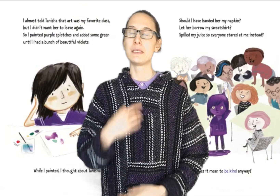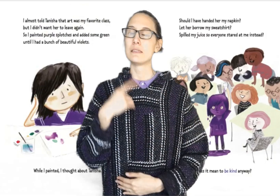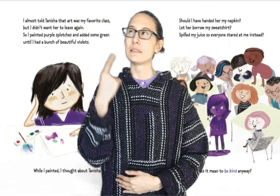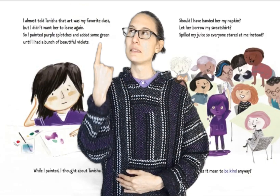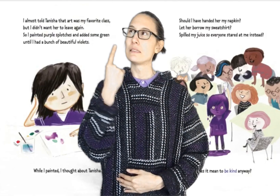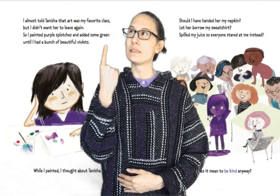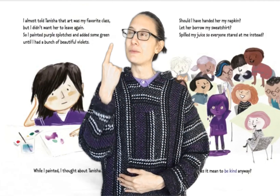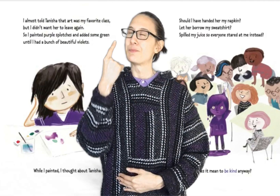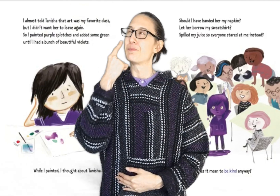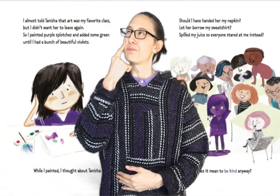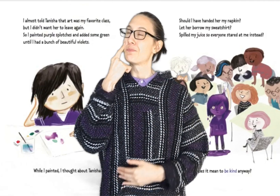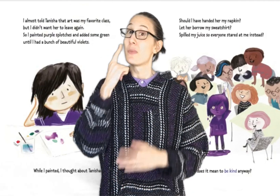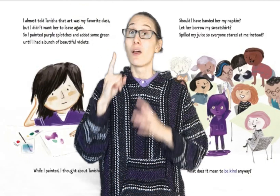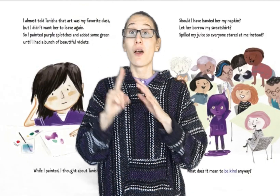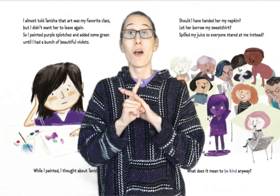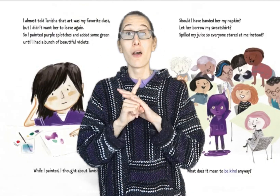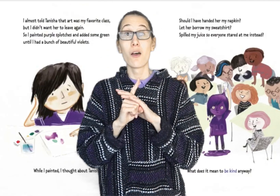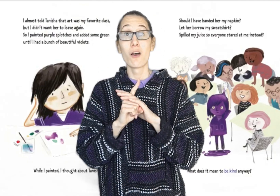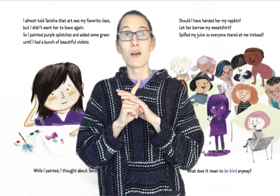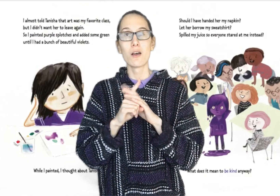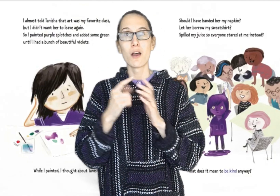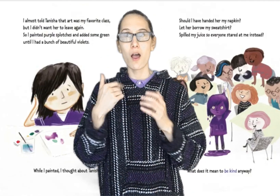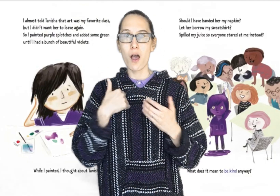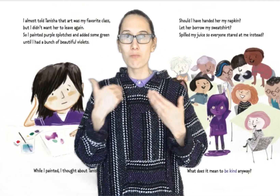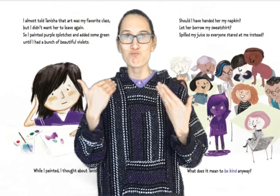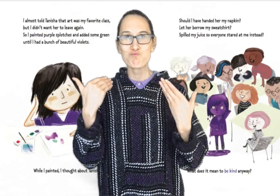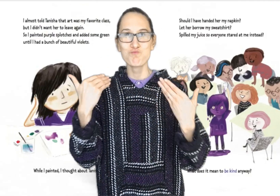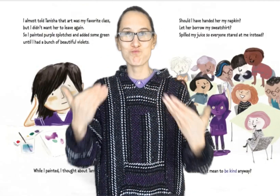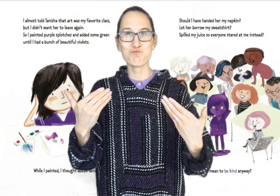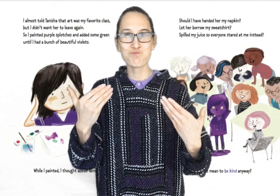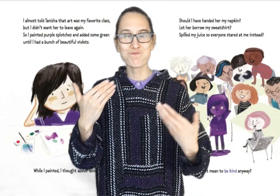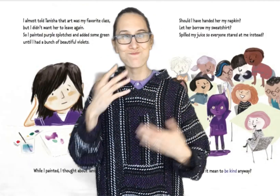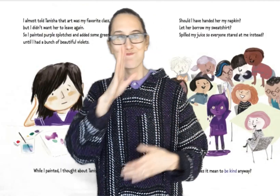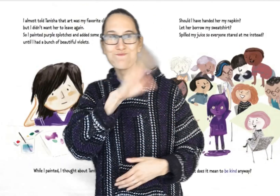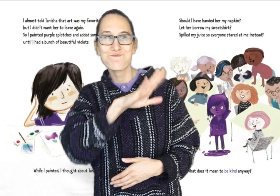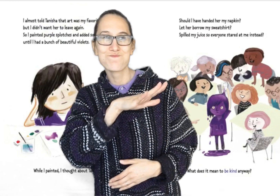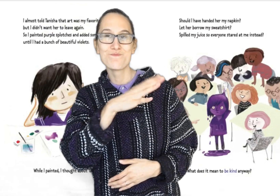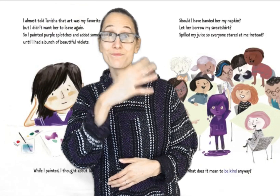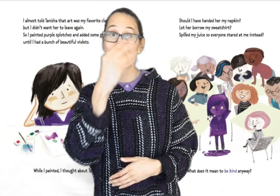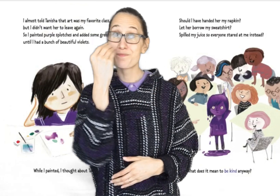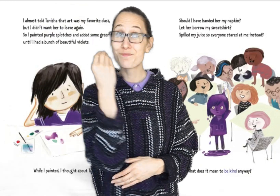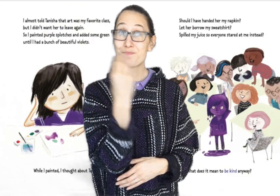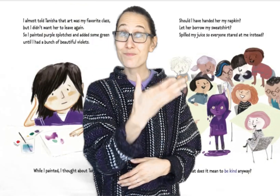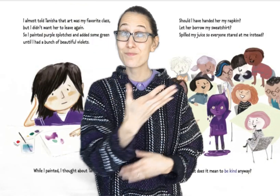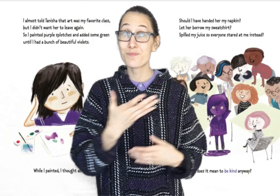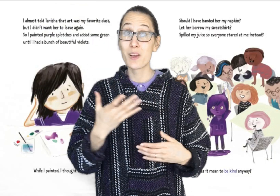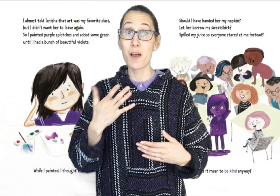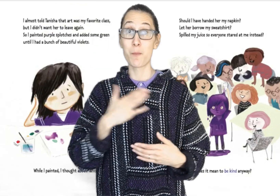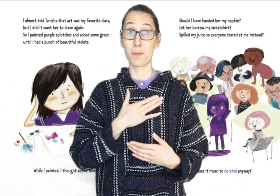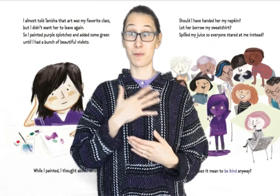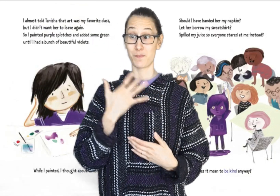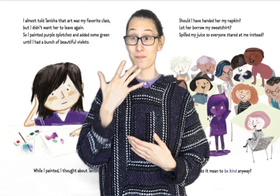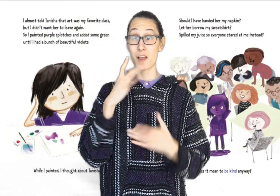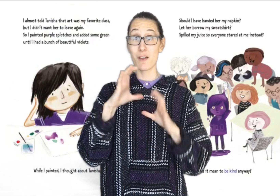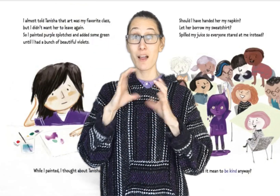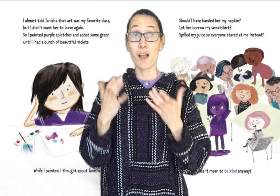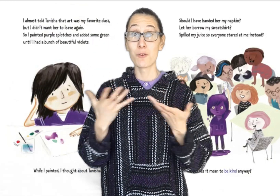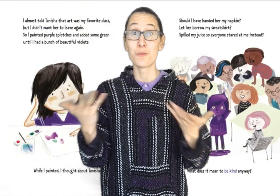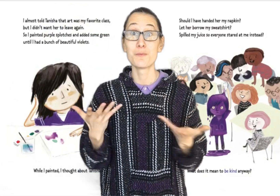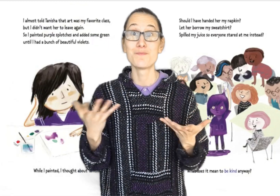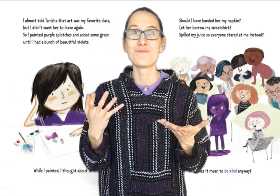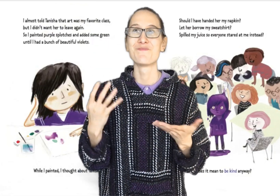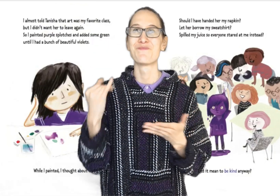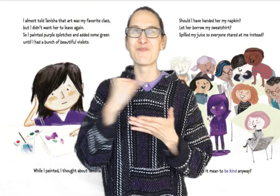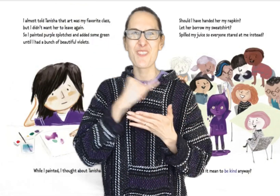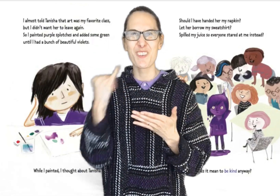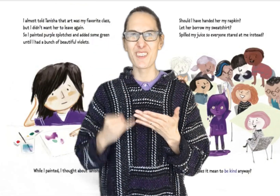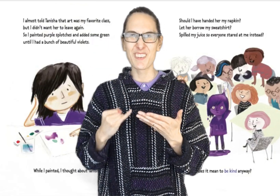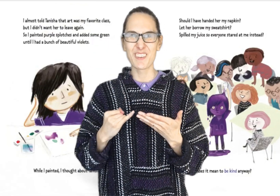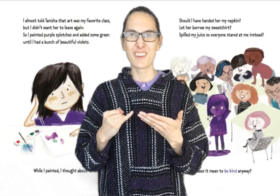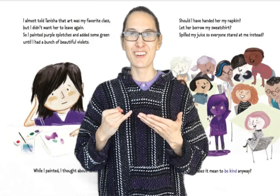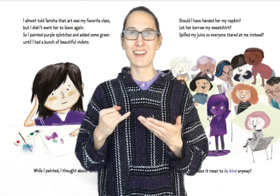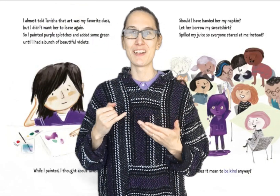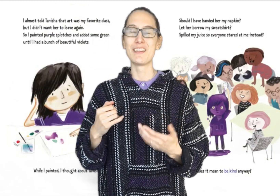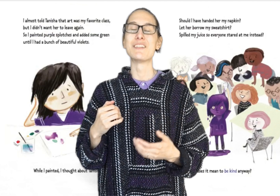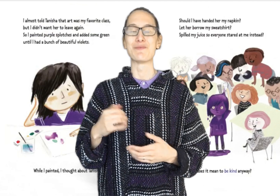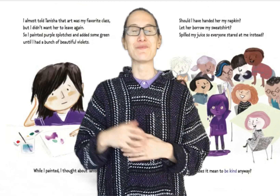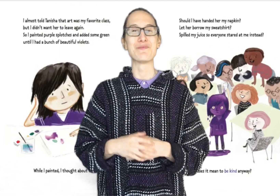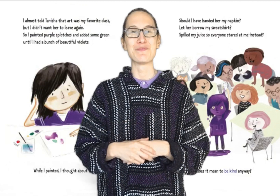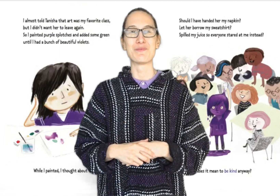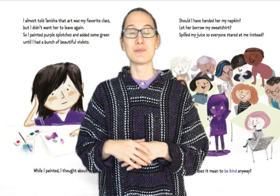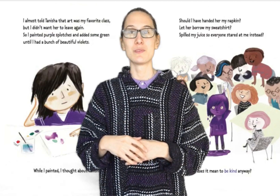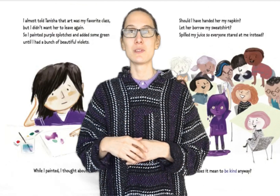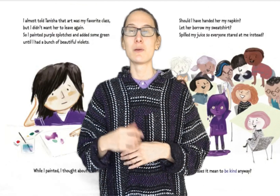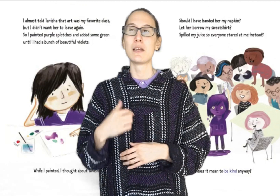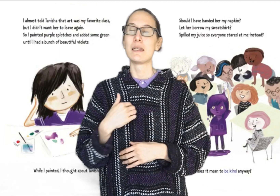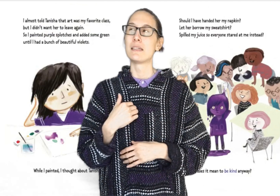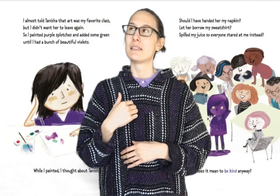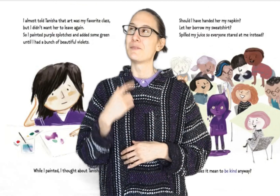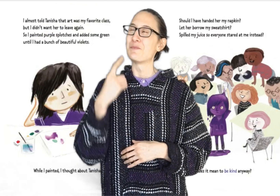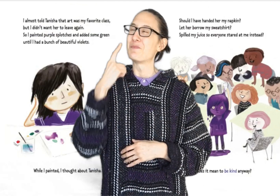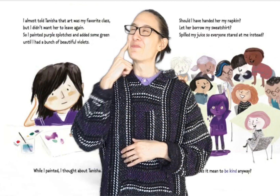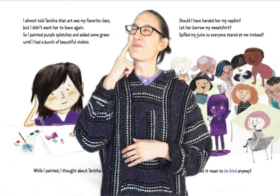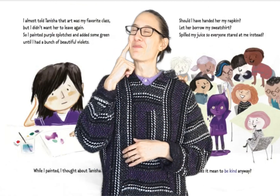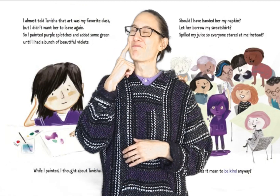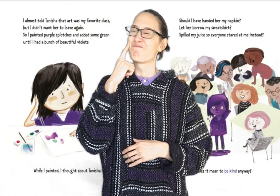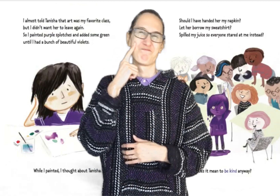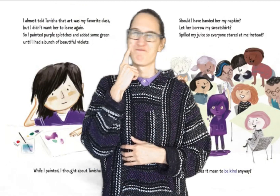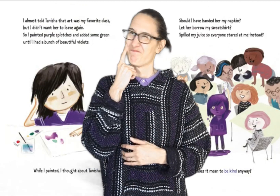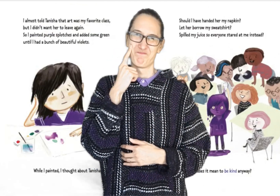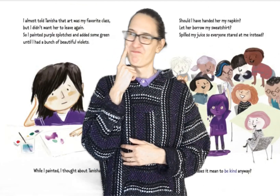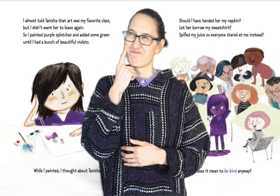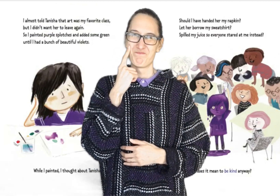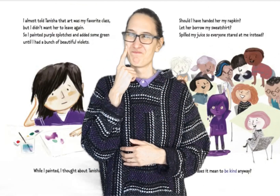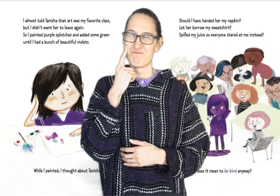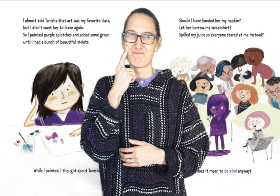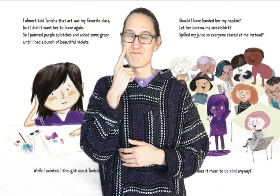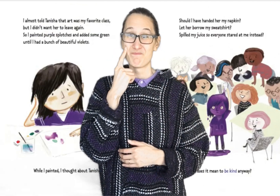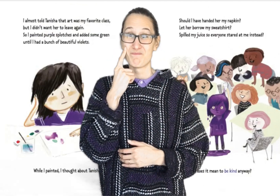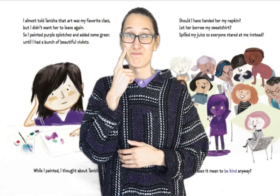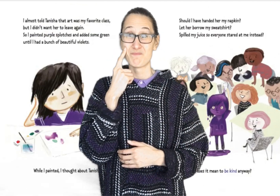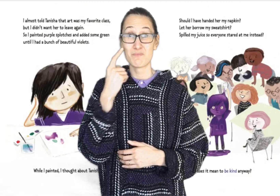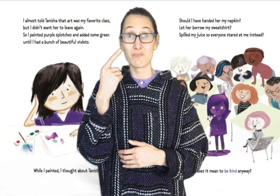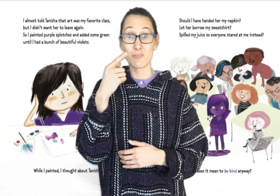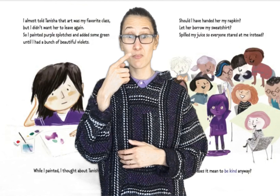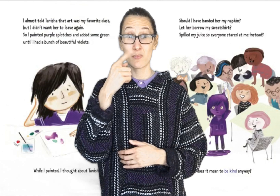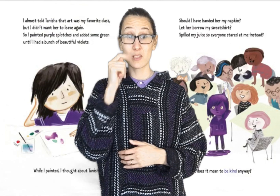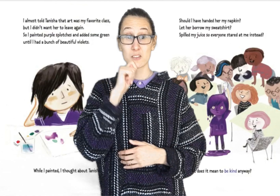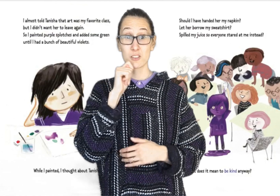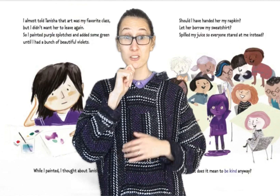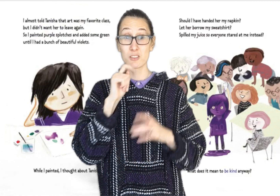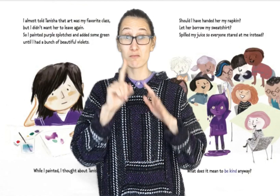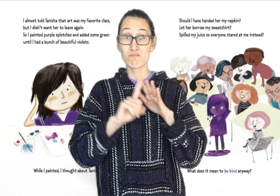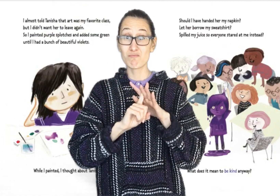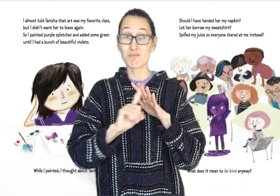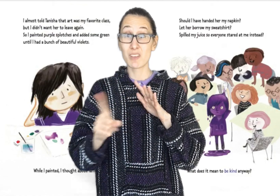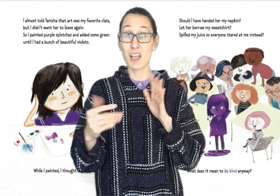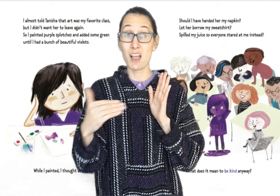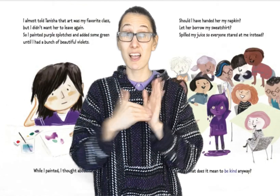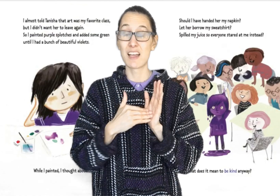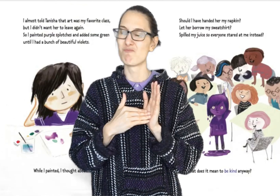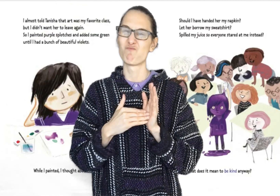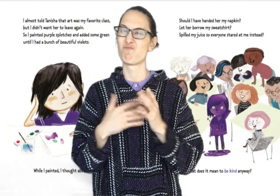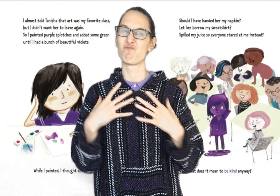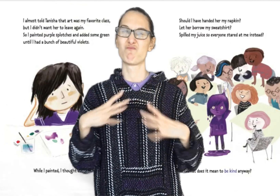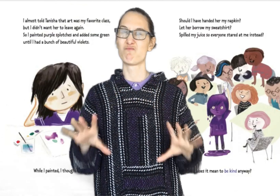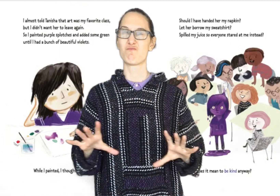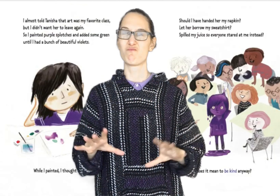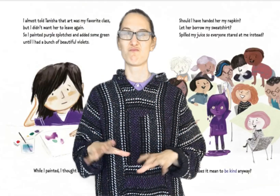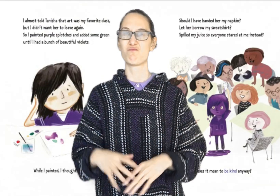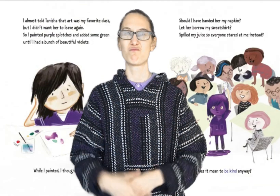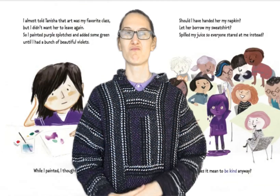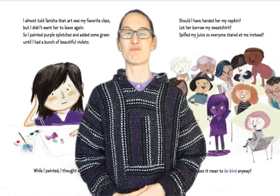I almost told Tanisha that art was my favorite class, but I didn't want her to leave again